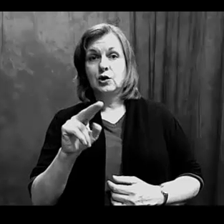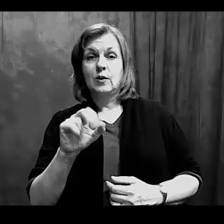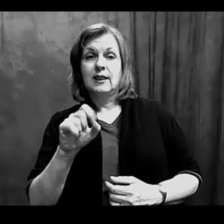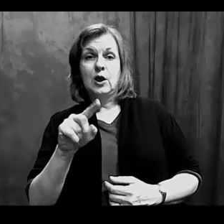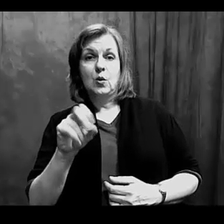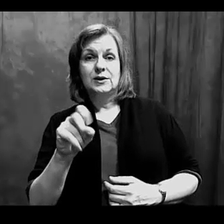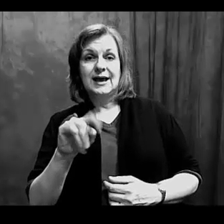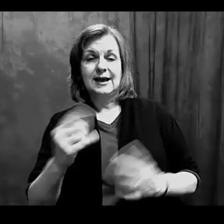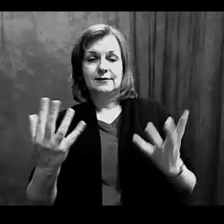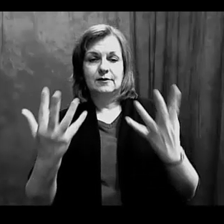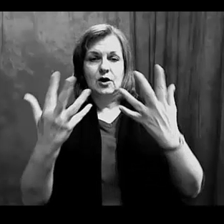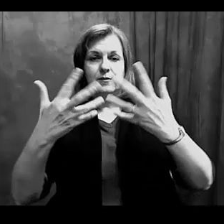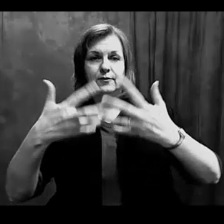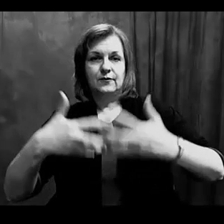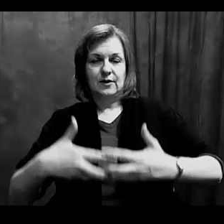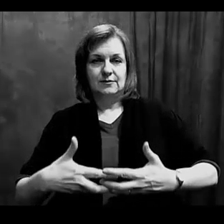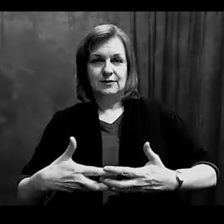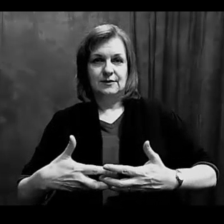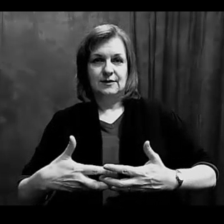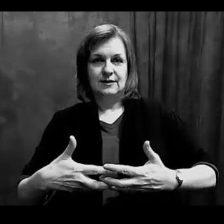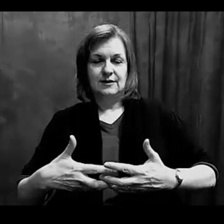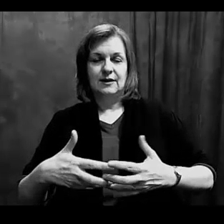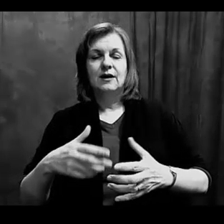and attached to those are the